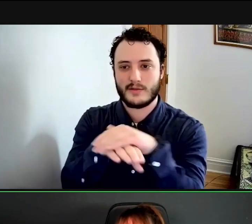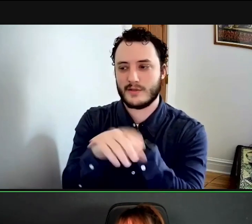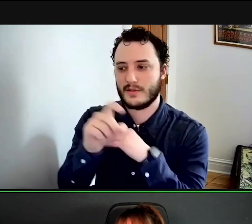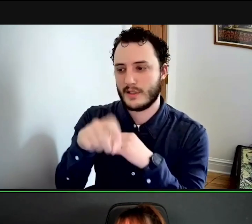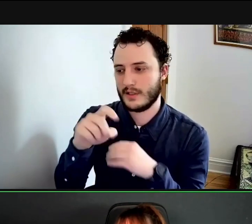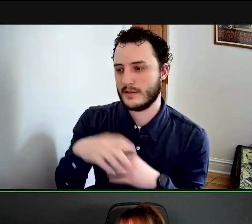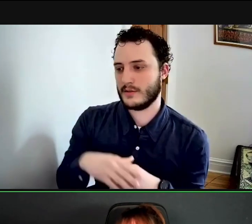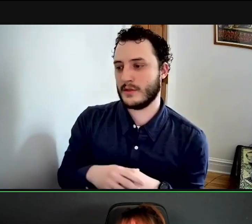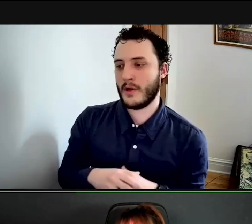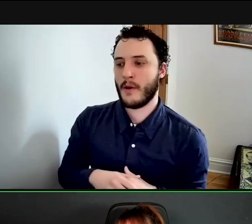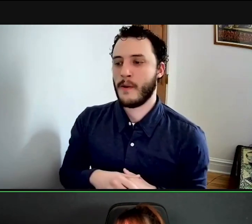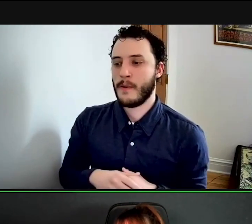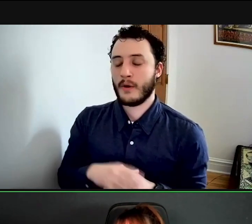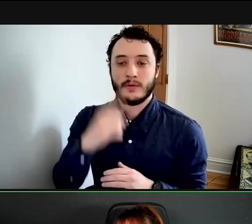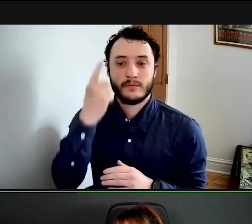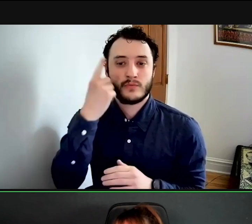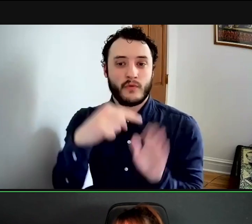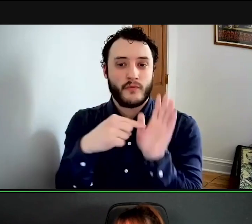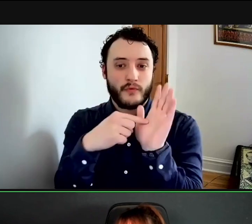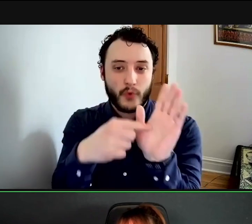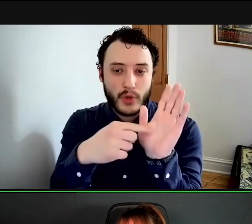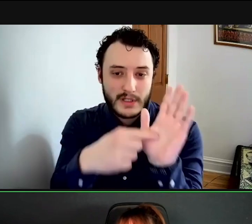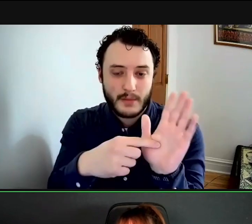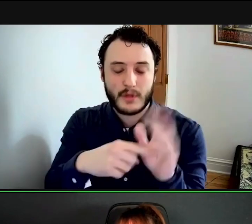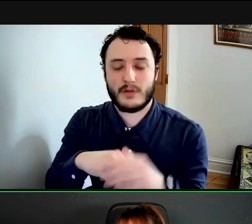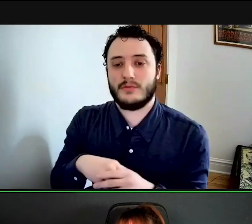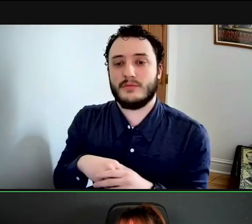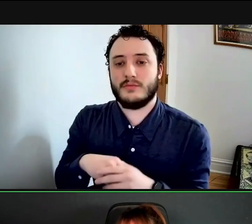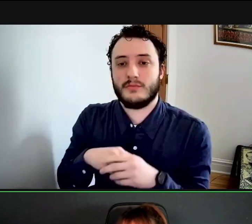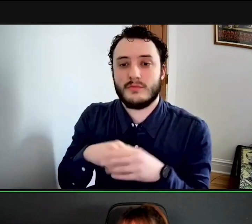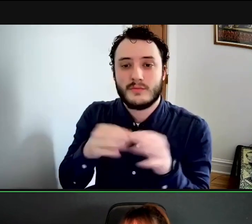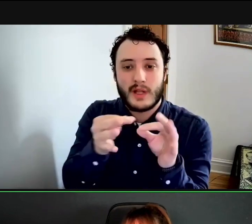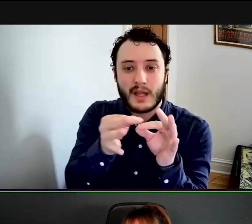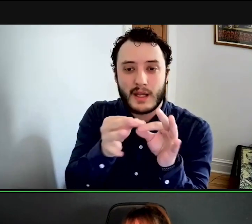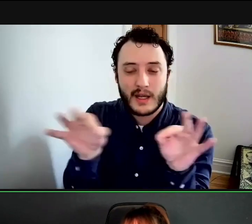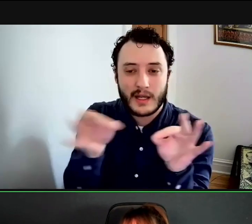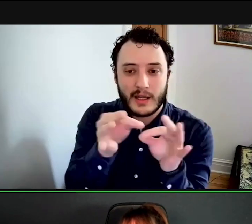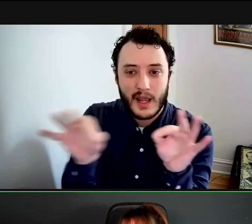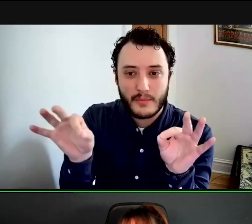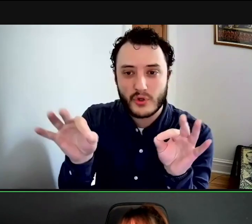for the different accommodations and accessibility needs.